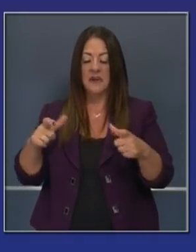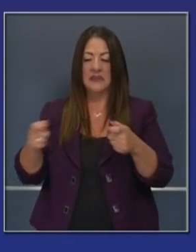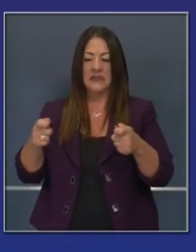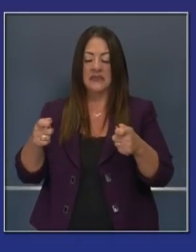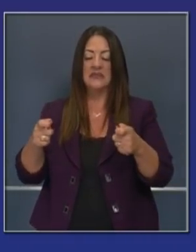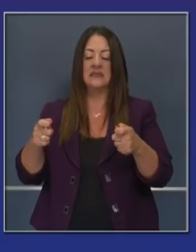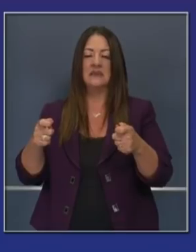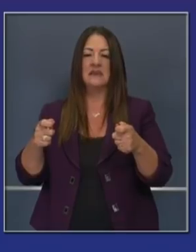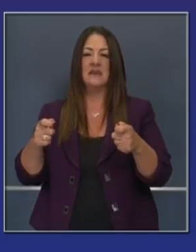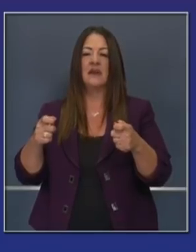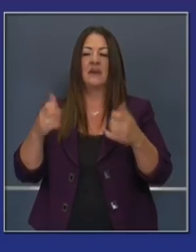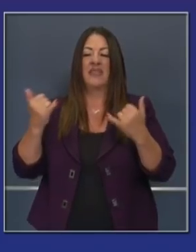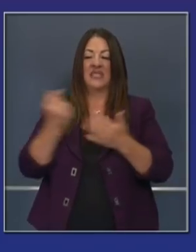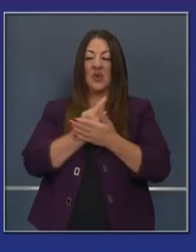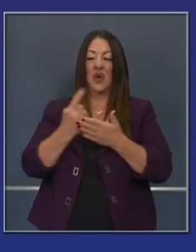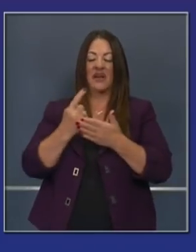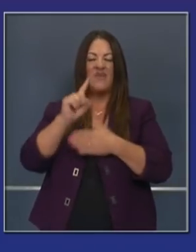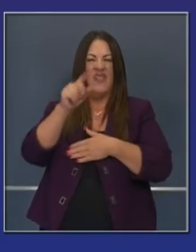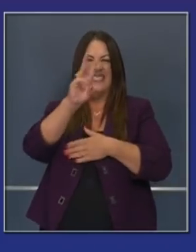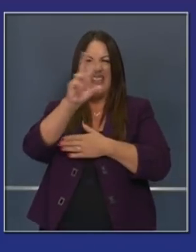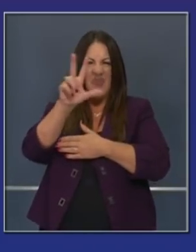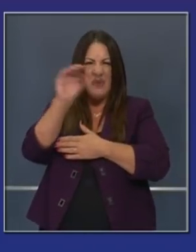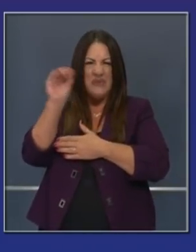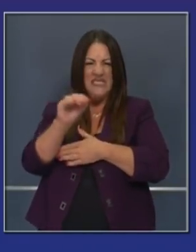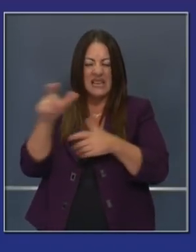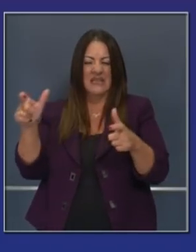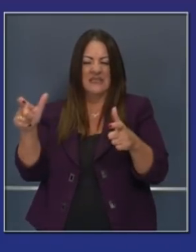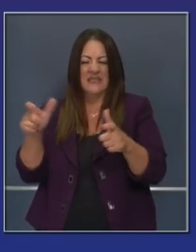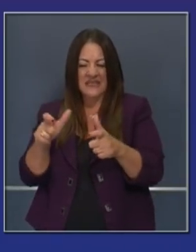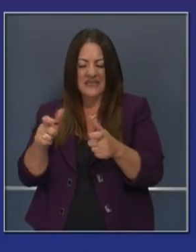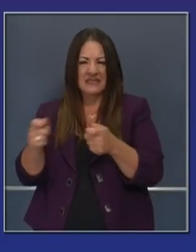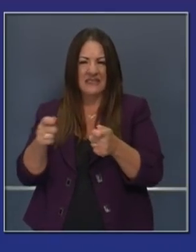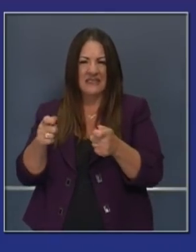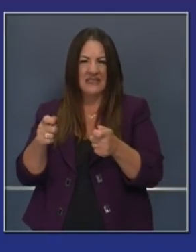HAVE EXTREME CONDITIONS, YOU ADD THAT WIND OVERLAY THE LAST 48 HOURS. STUB URINE ONE.